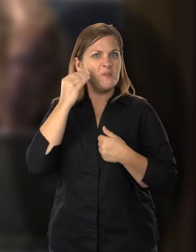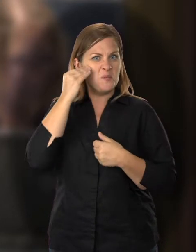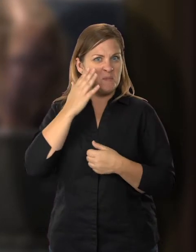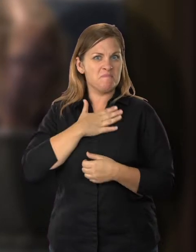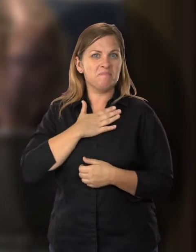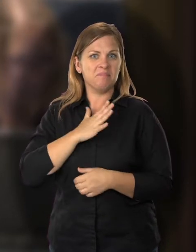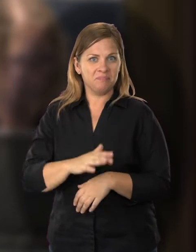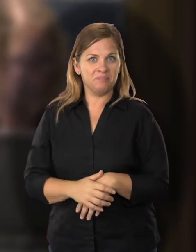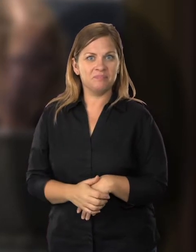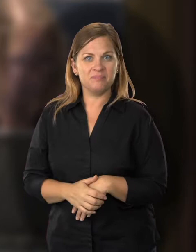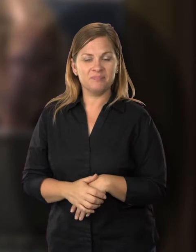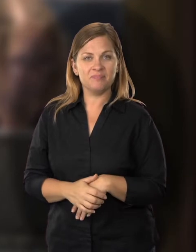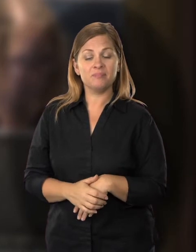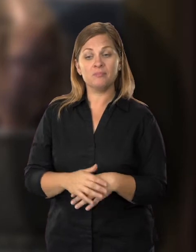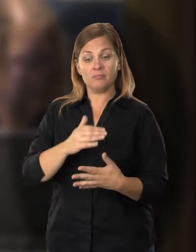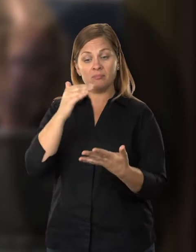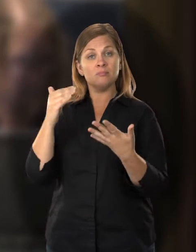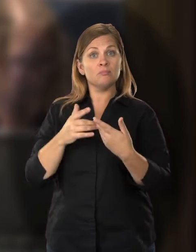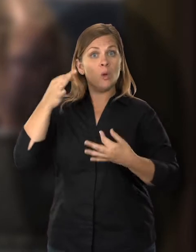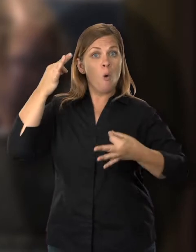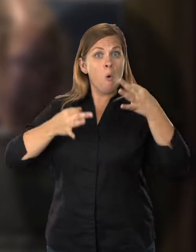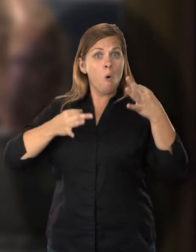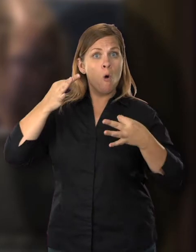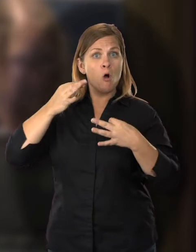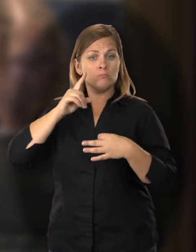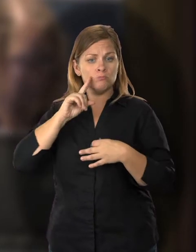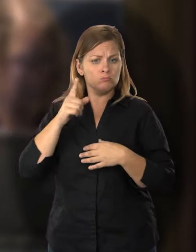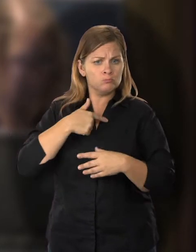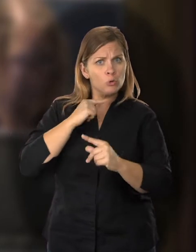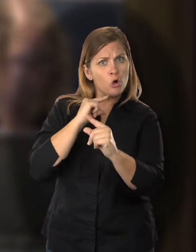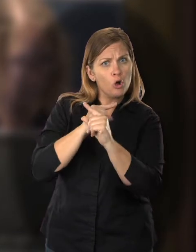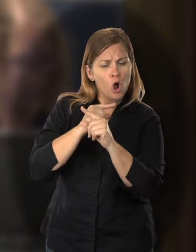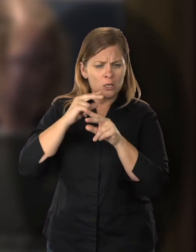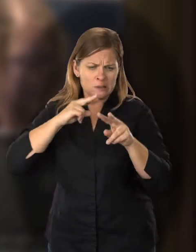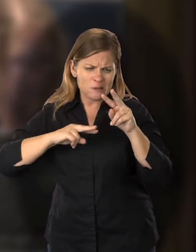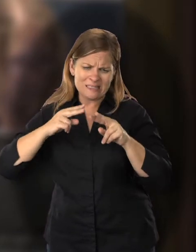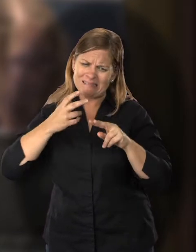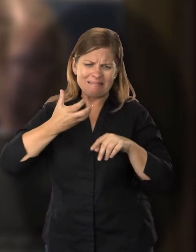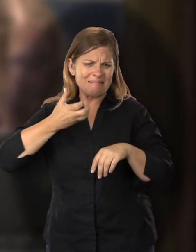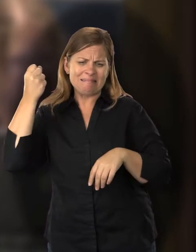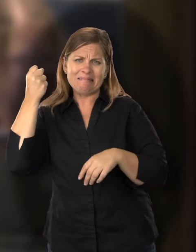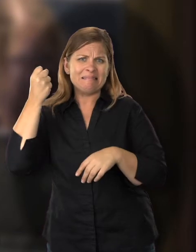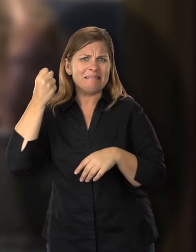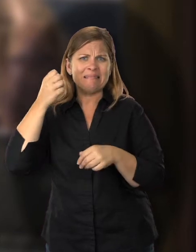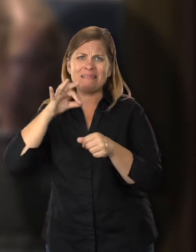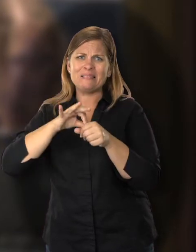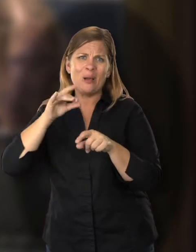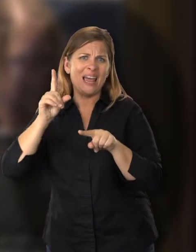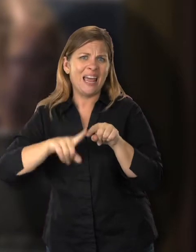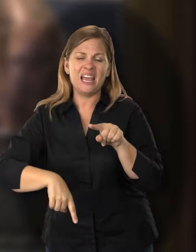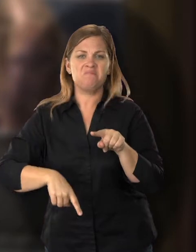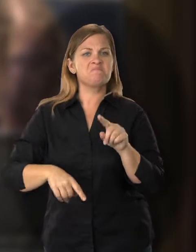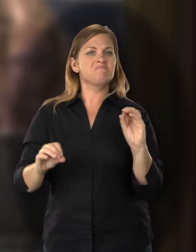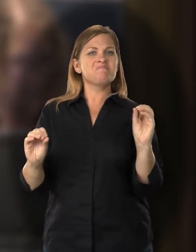maintain residence at the address given on the registration form; am not under court-ordered guardianship